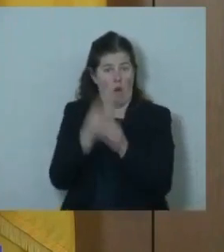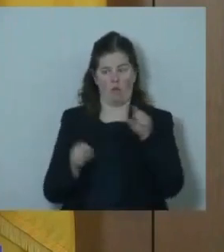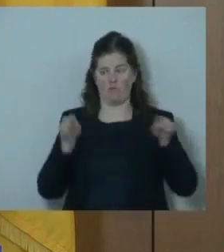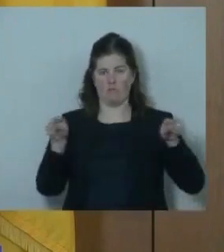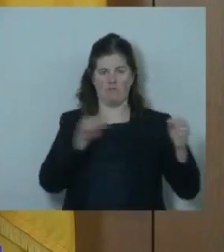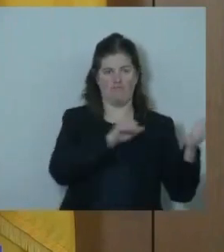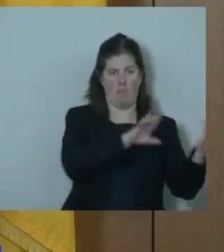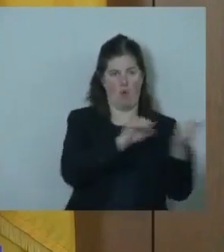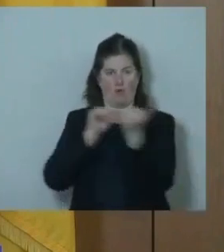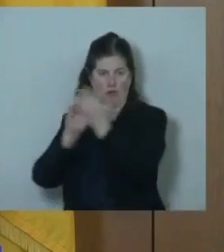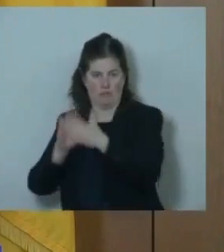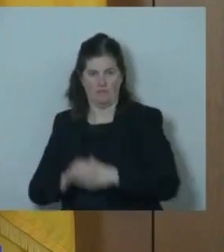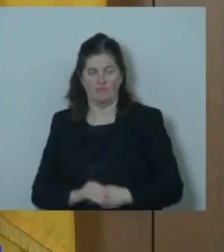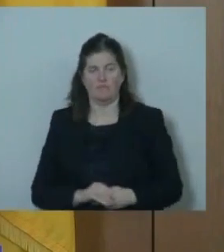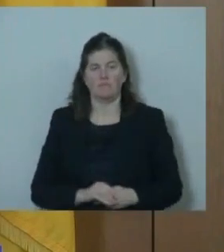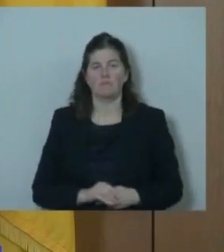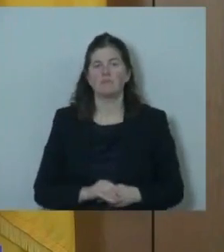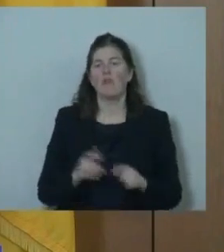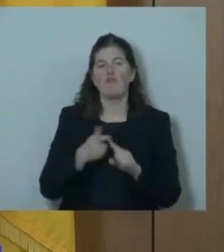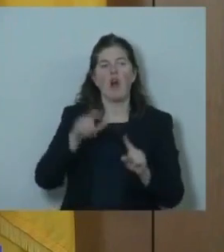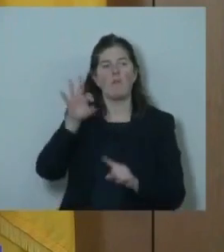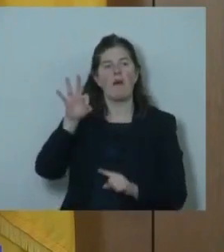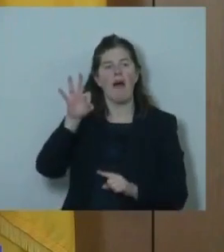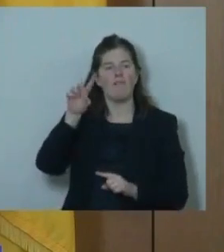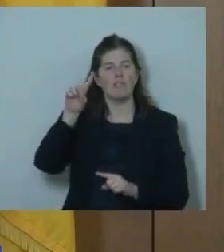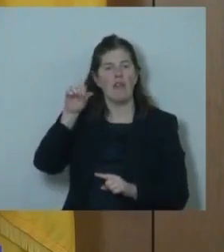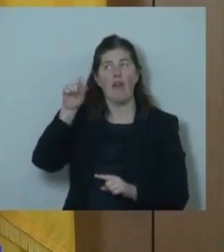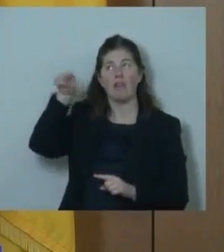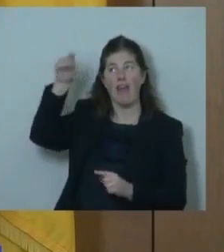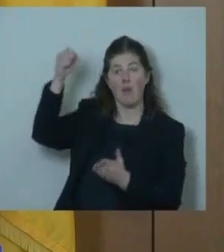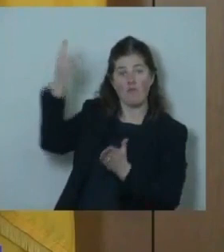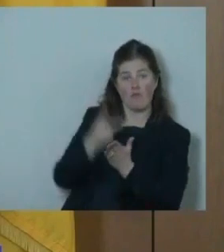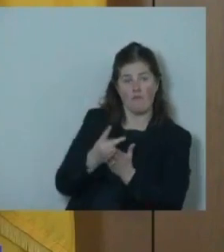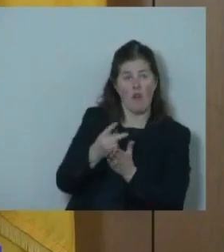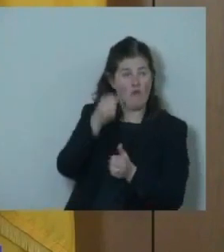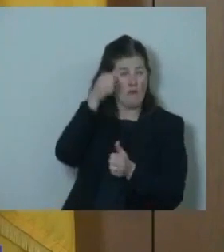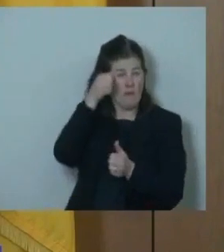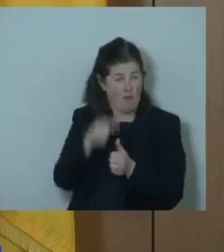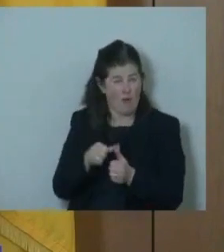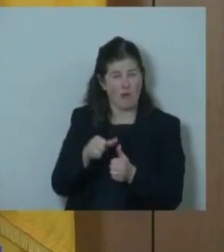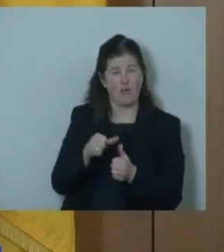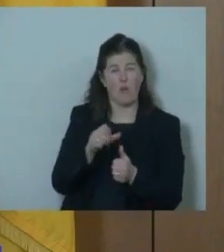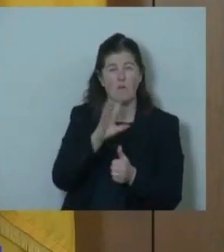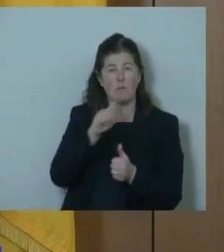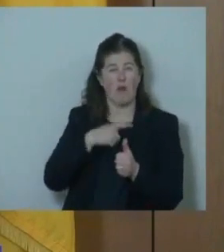THE NEXT SET OF DECISIONS. NEW MEXICO IS GOING TO EMBARK ON BOTH.